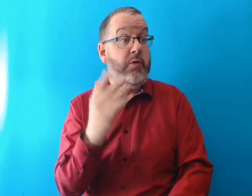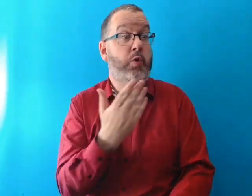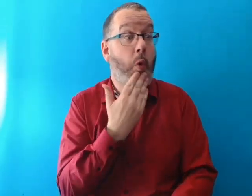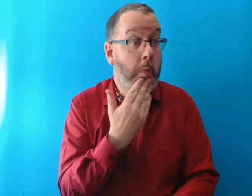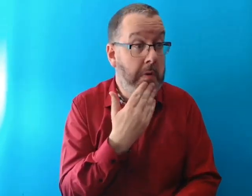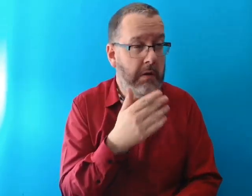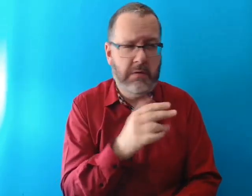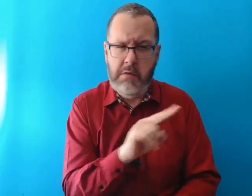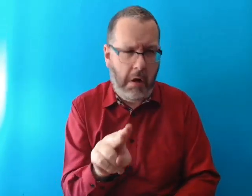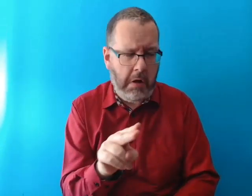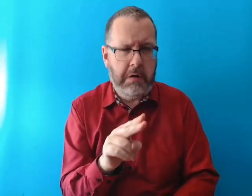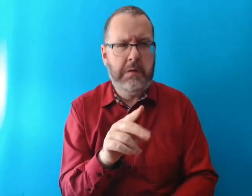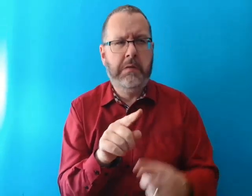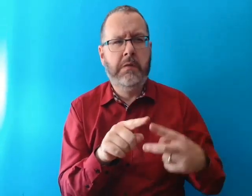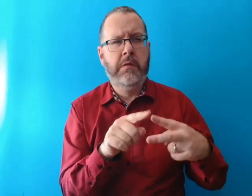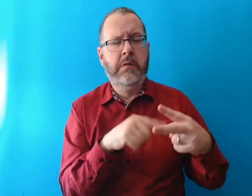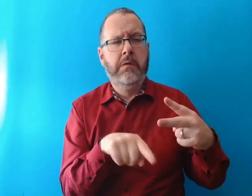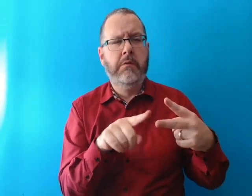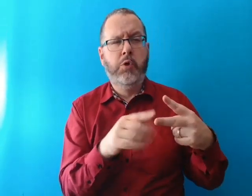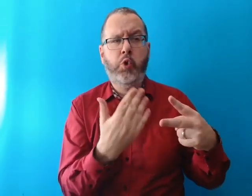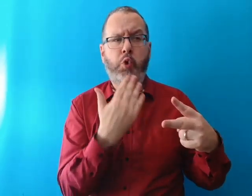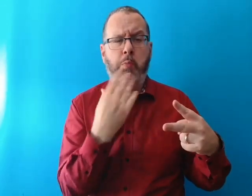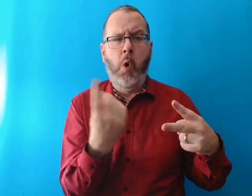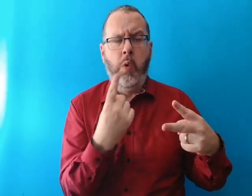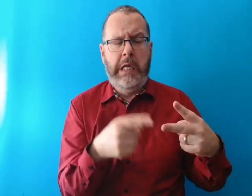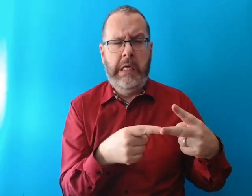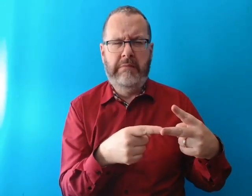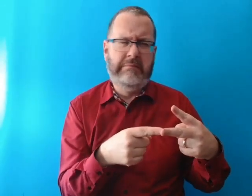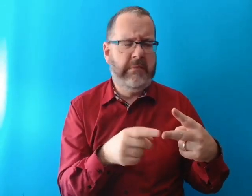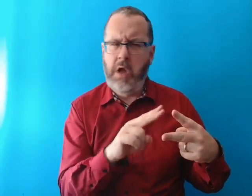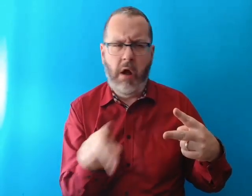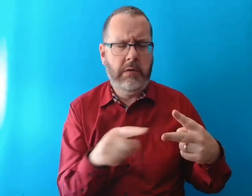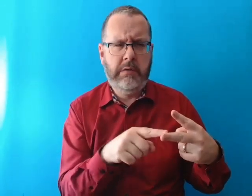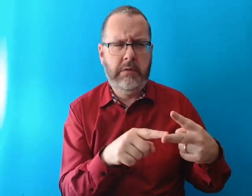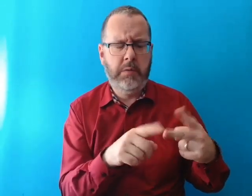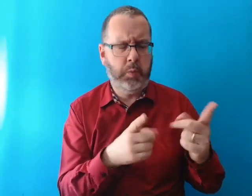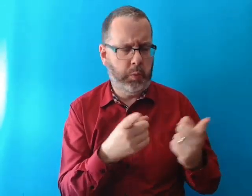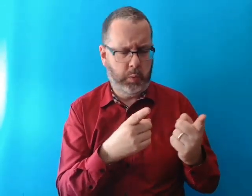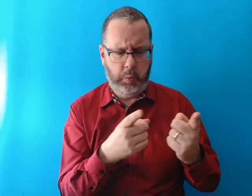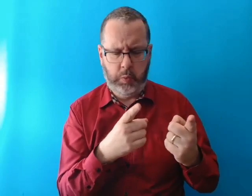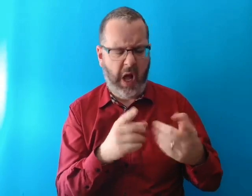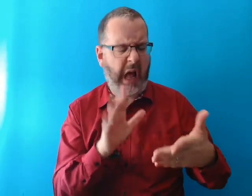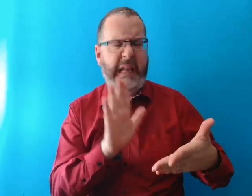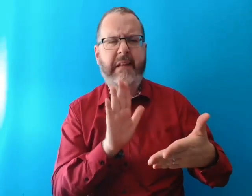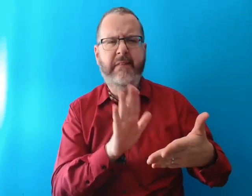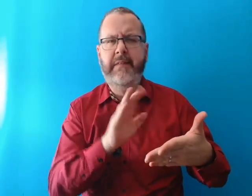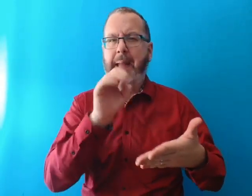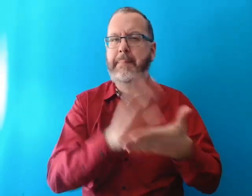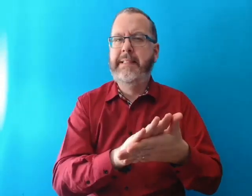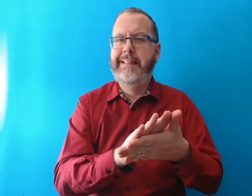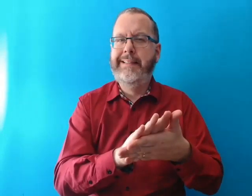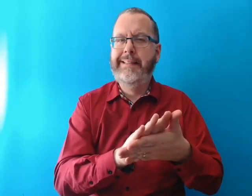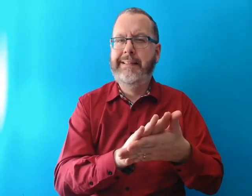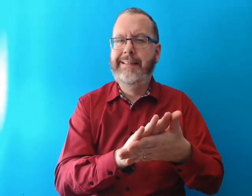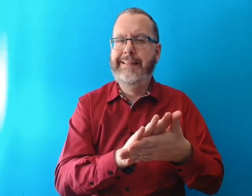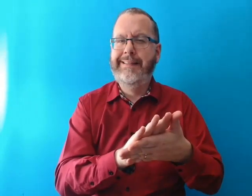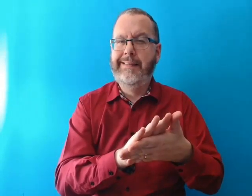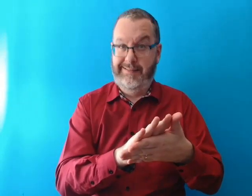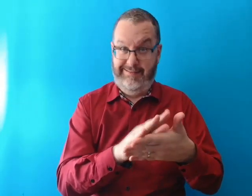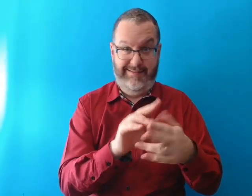may have felt he was not, in his view, ‘deaf and dumb’ - but not quite ‘dumb only’, either,